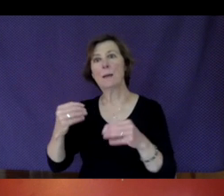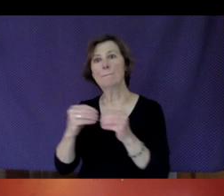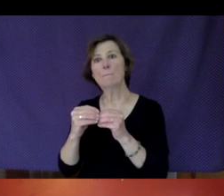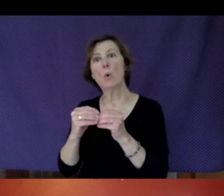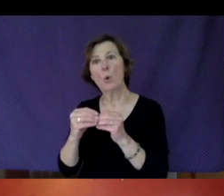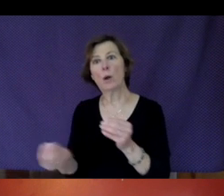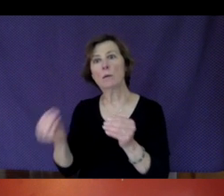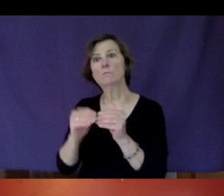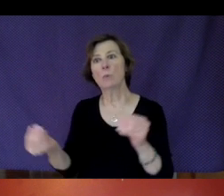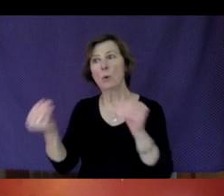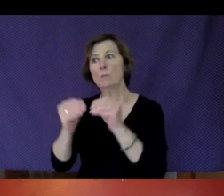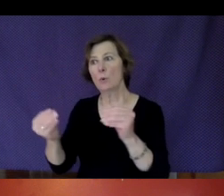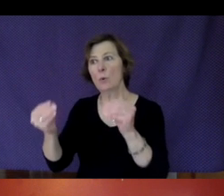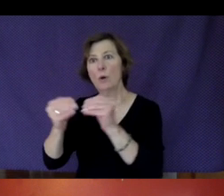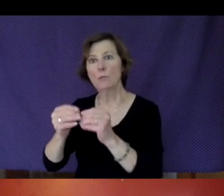Drivers are knocking on doors